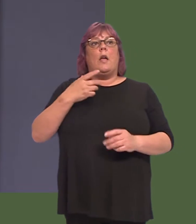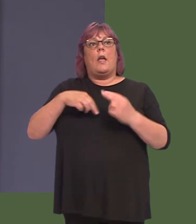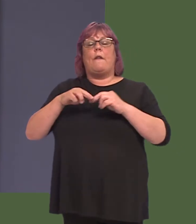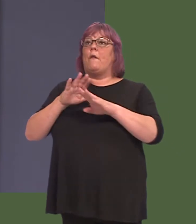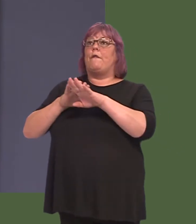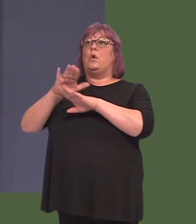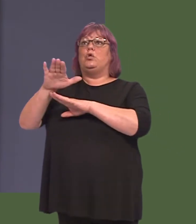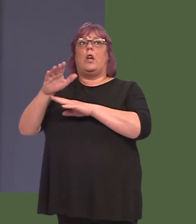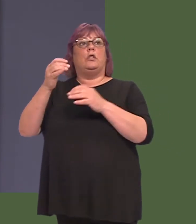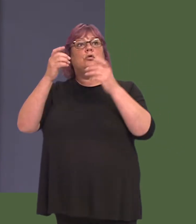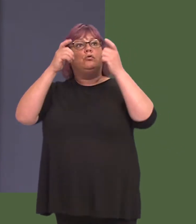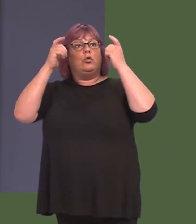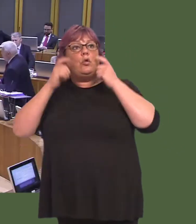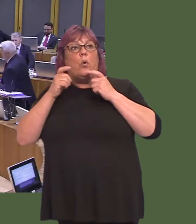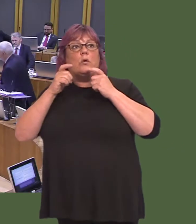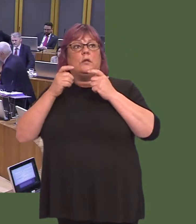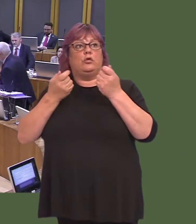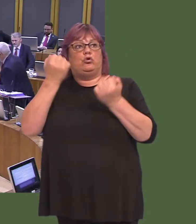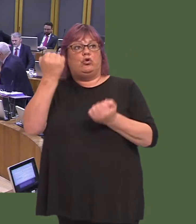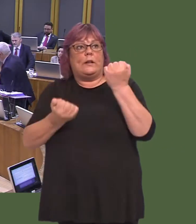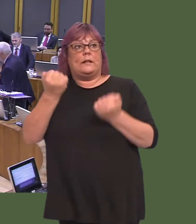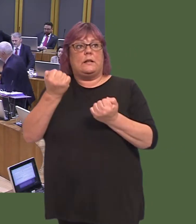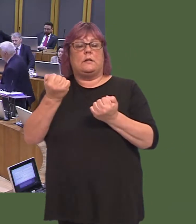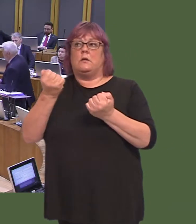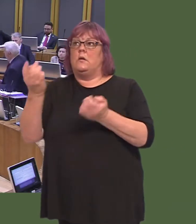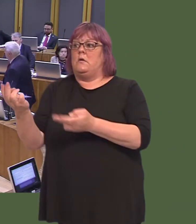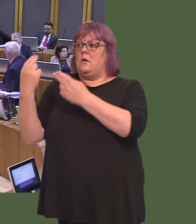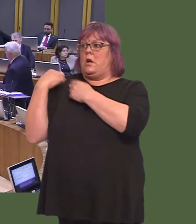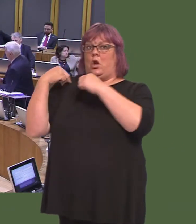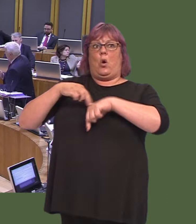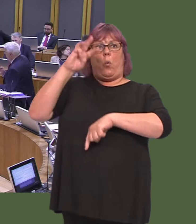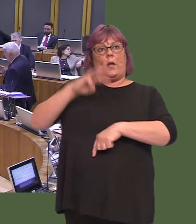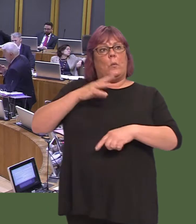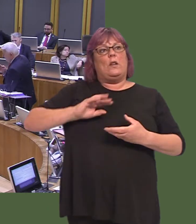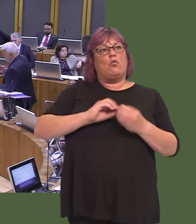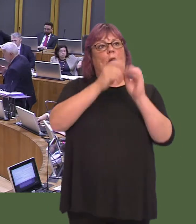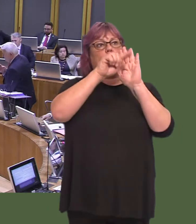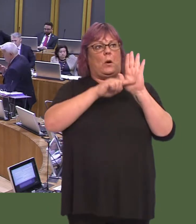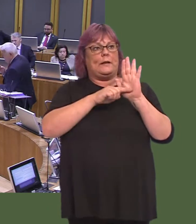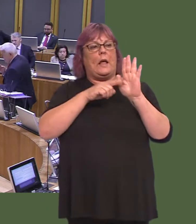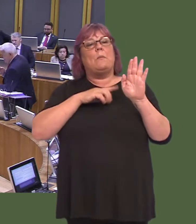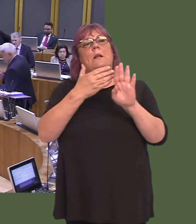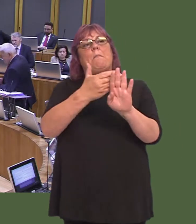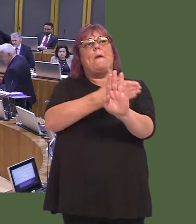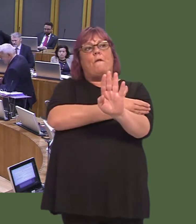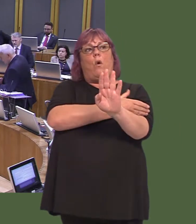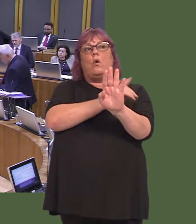the devolution of the justice system, then we must have a policy. But there's no point having a policy once devolution takes place; you have to have one